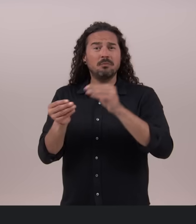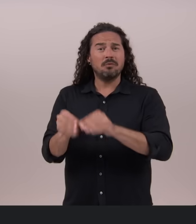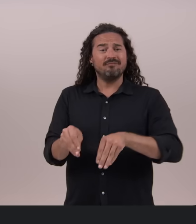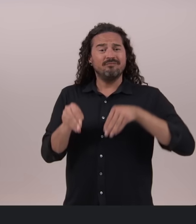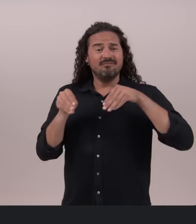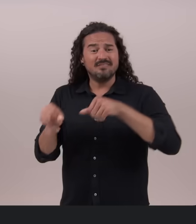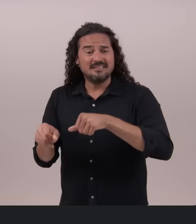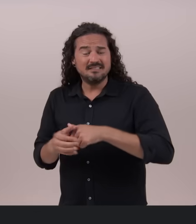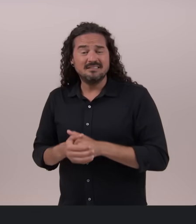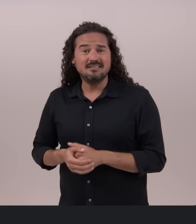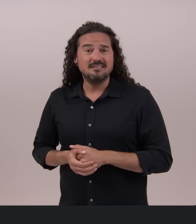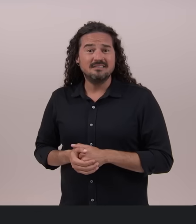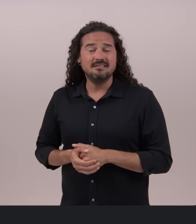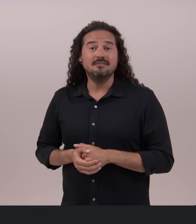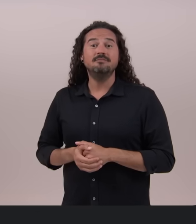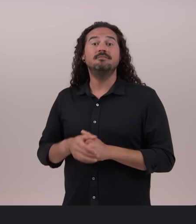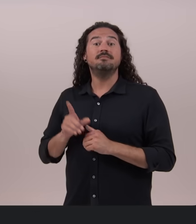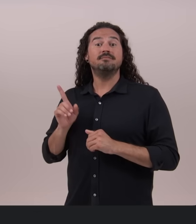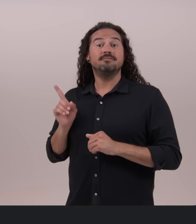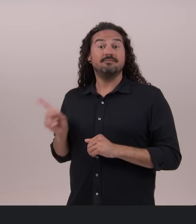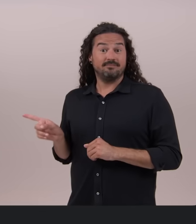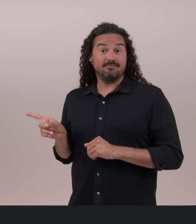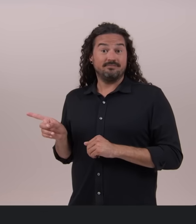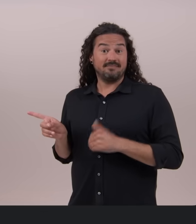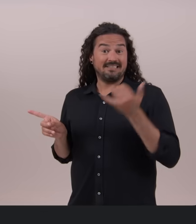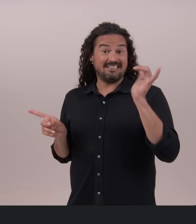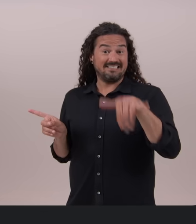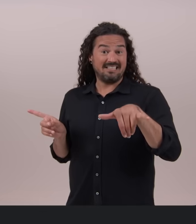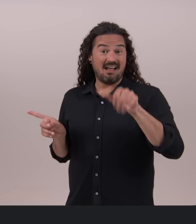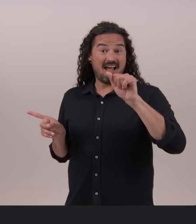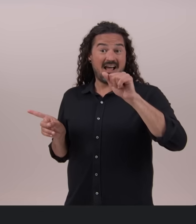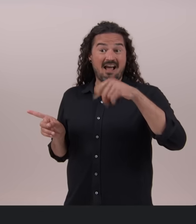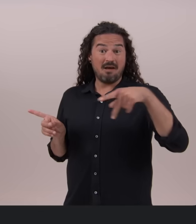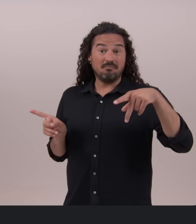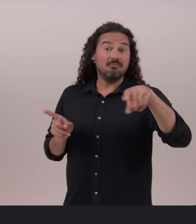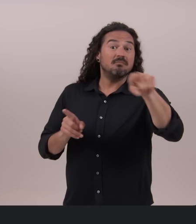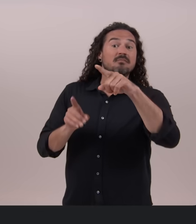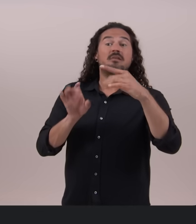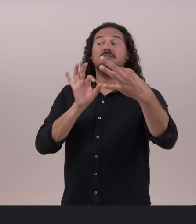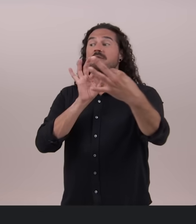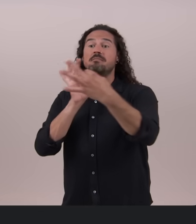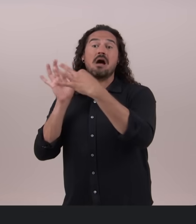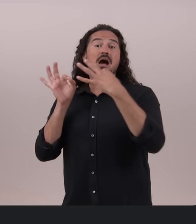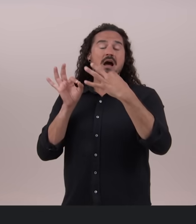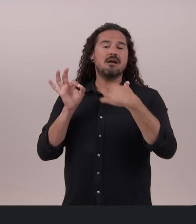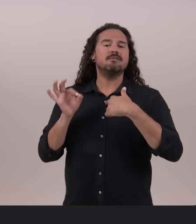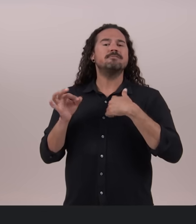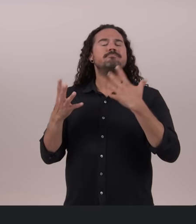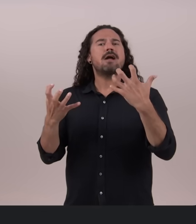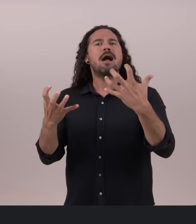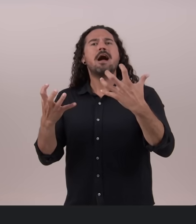Flo, for this app, we've heard from our users they really wish there was an easier way to view important travel info when